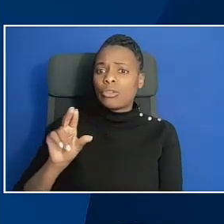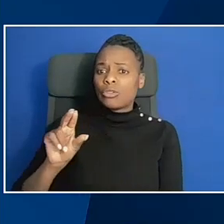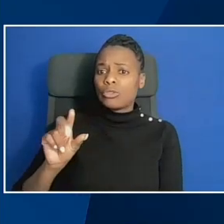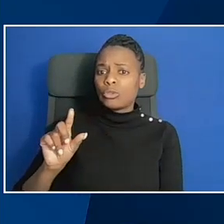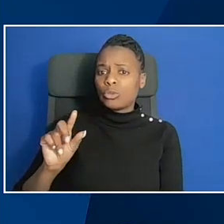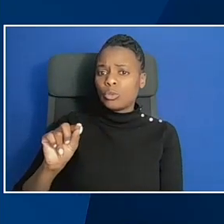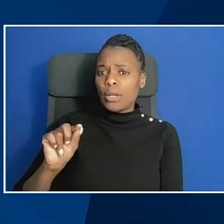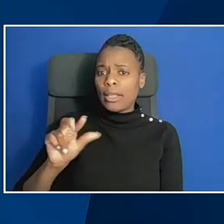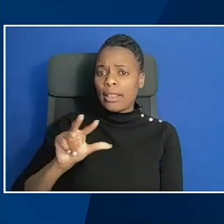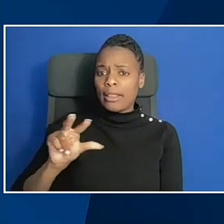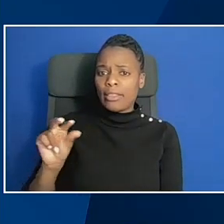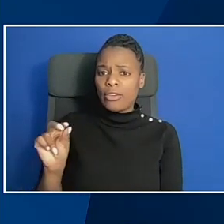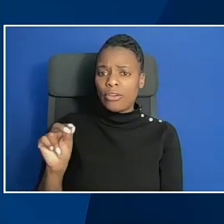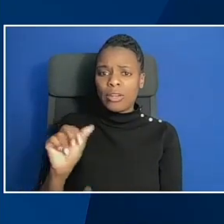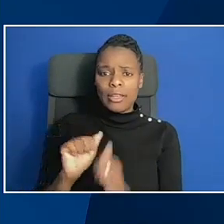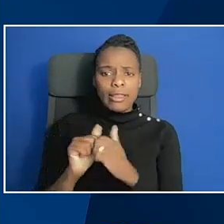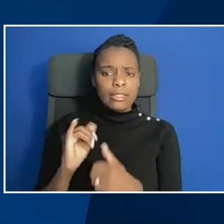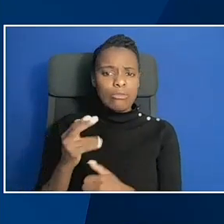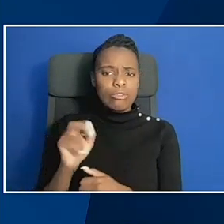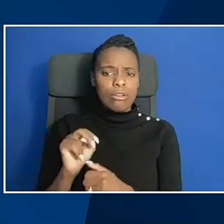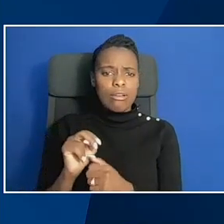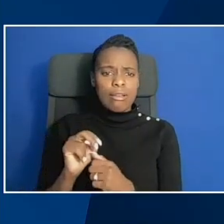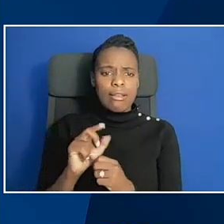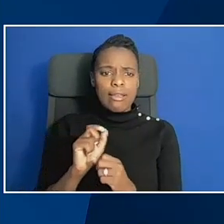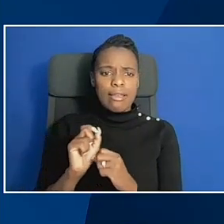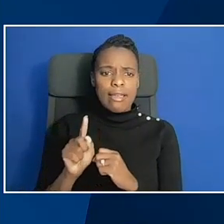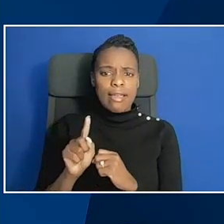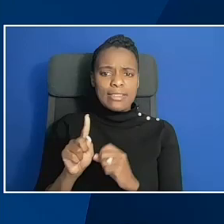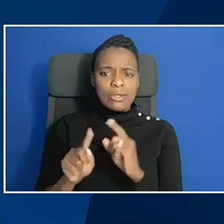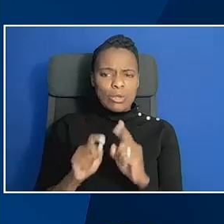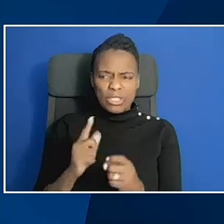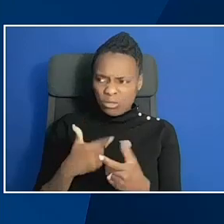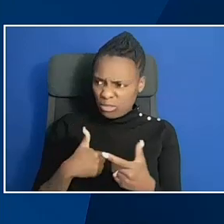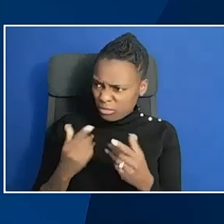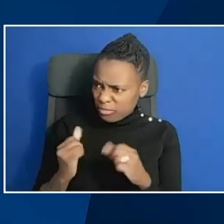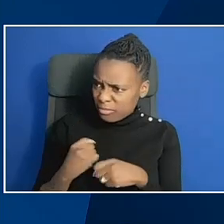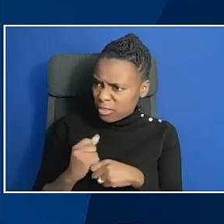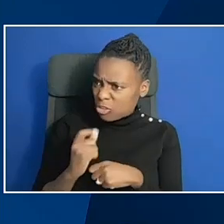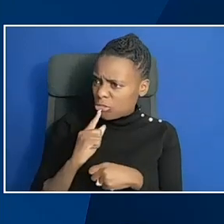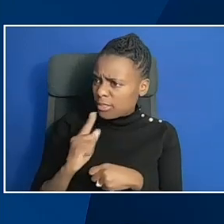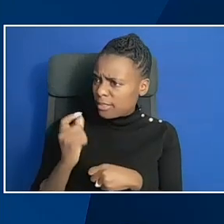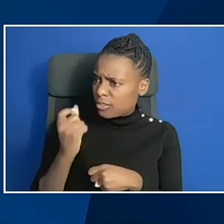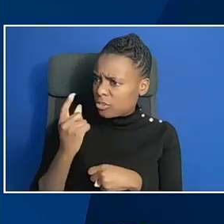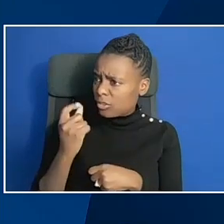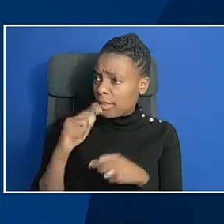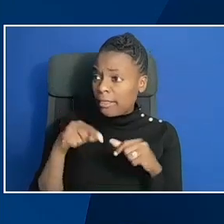question. So I just want to make sure I understand, is this proposed language